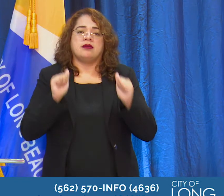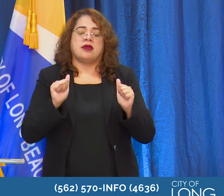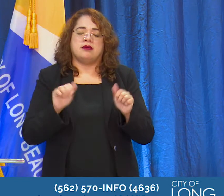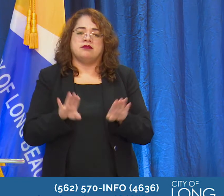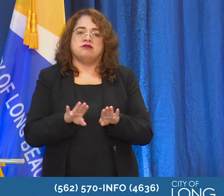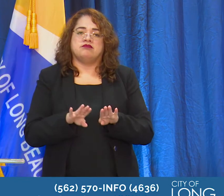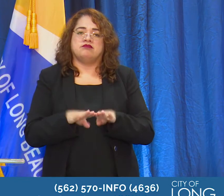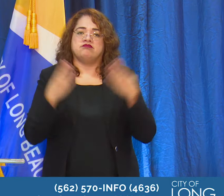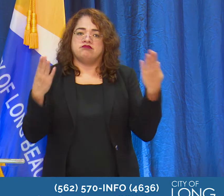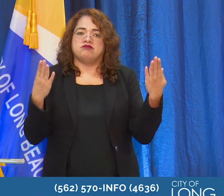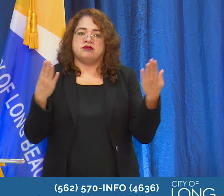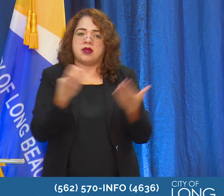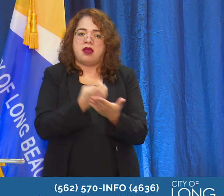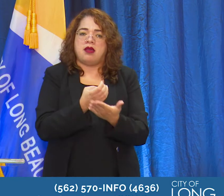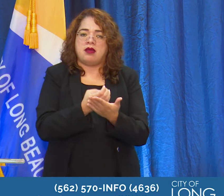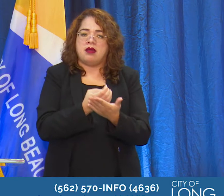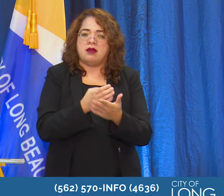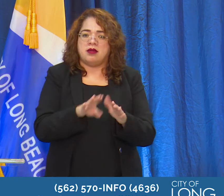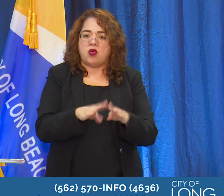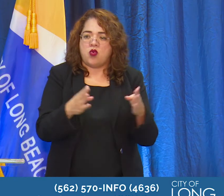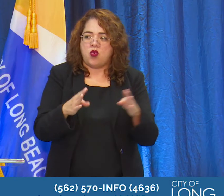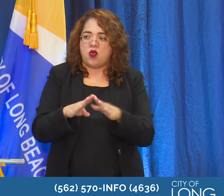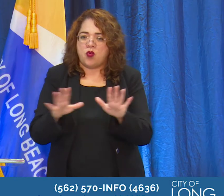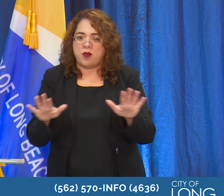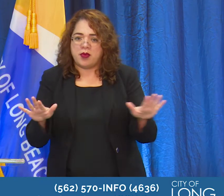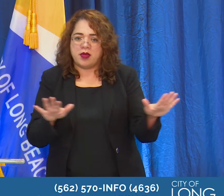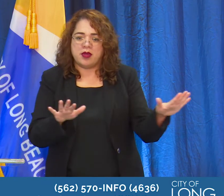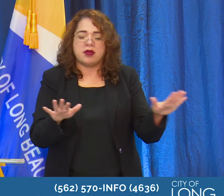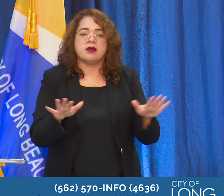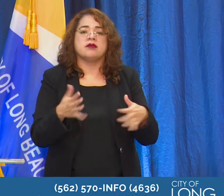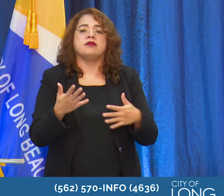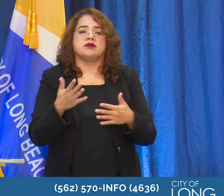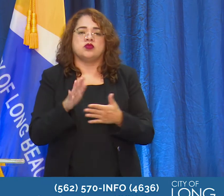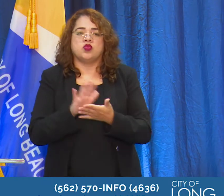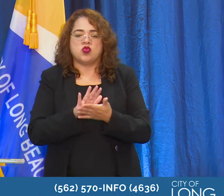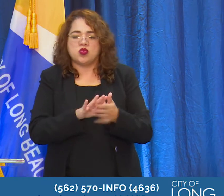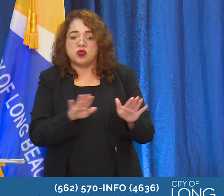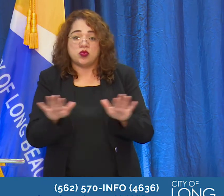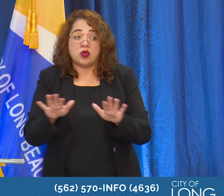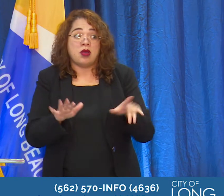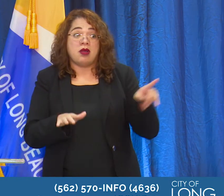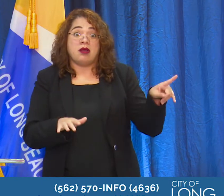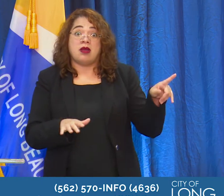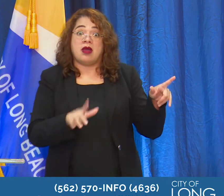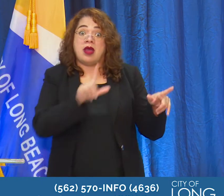provided that LA County, if they should meet all of the indicators before we do.